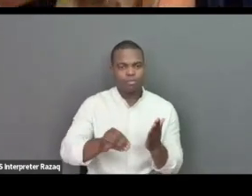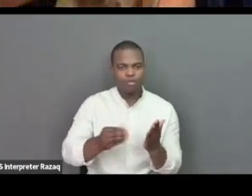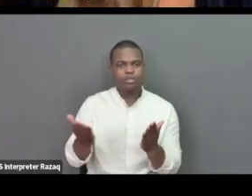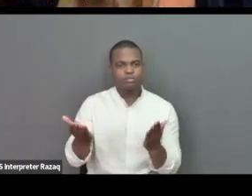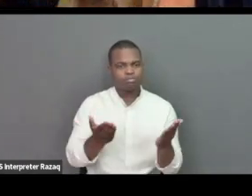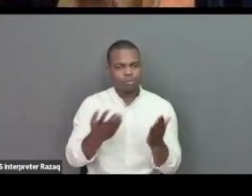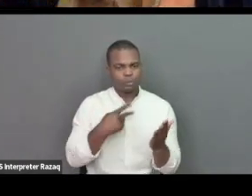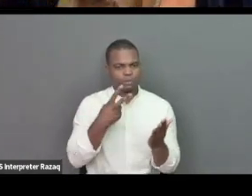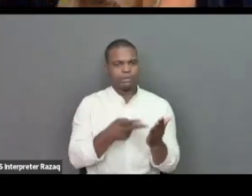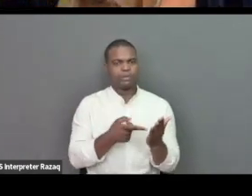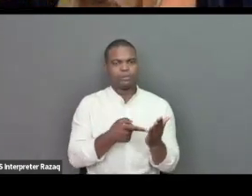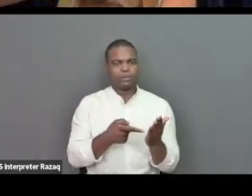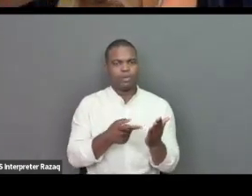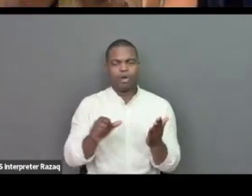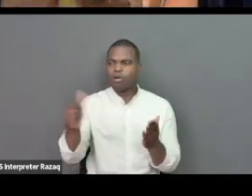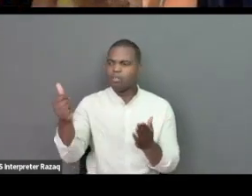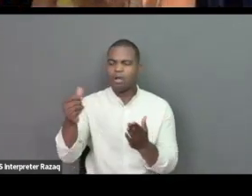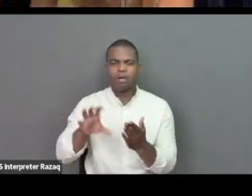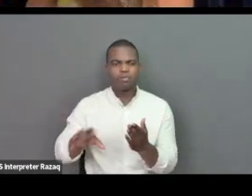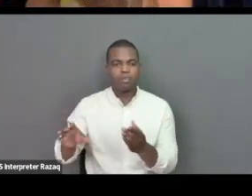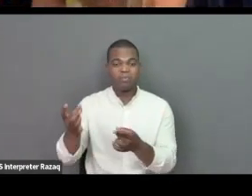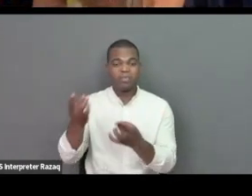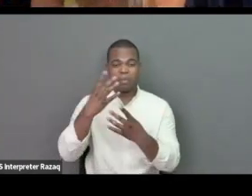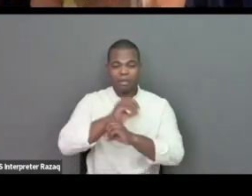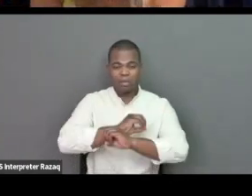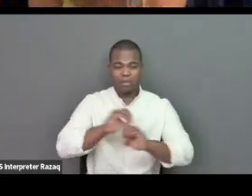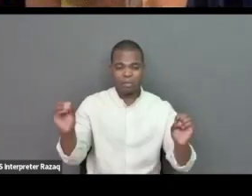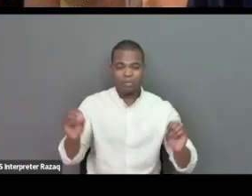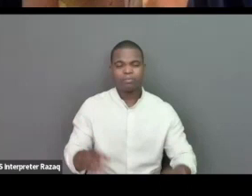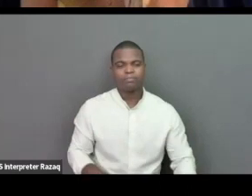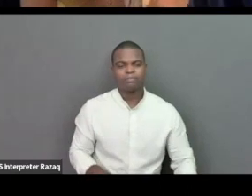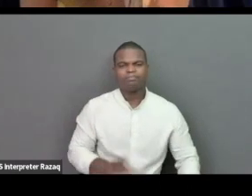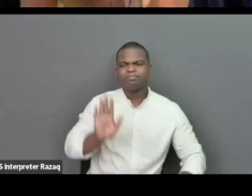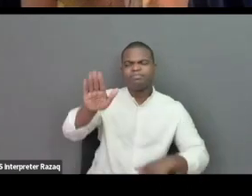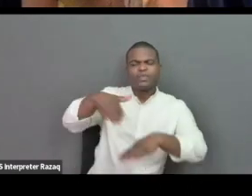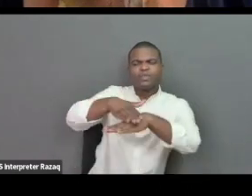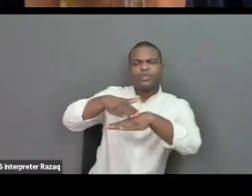we do not know that. Nobody knows that. So, our research and the official